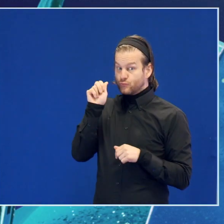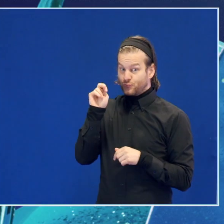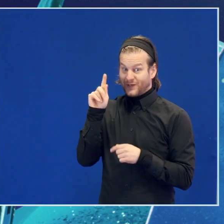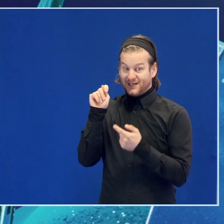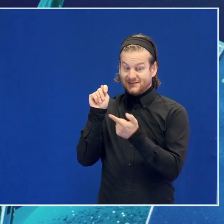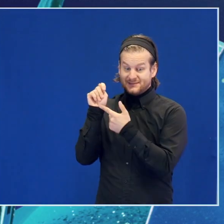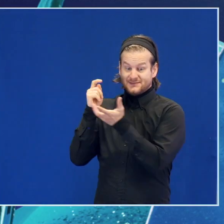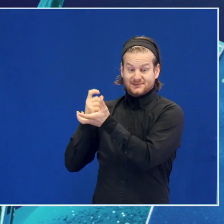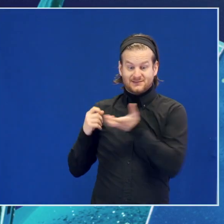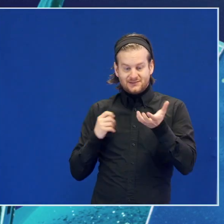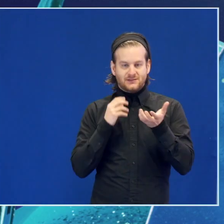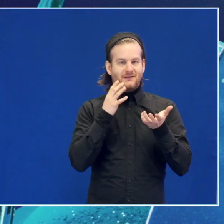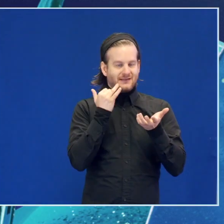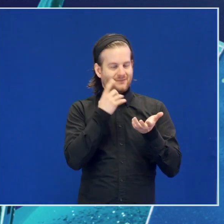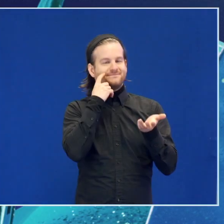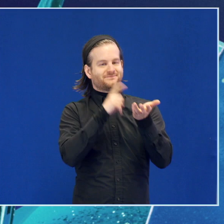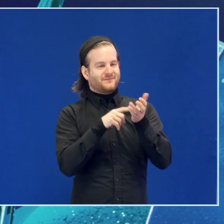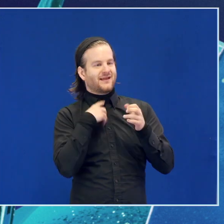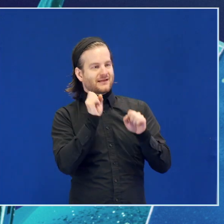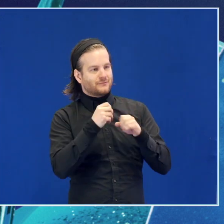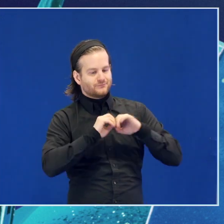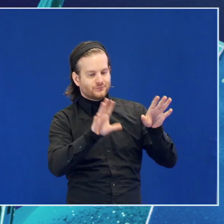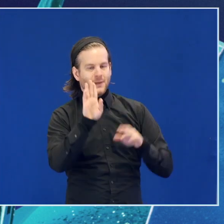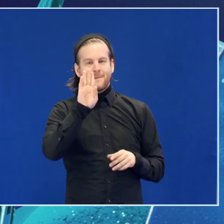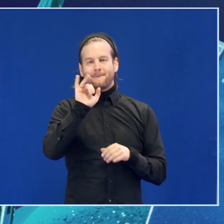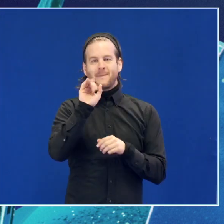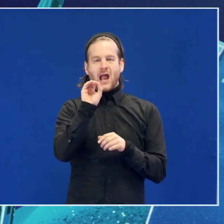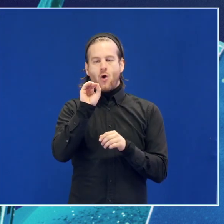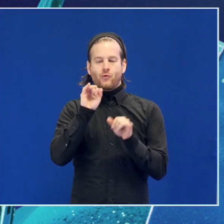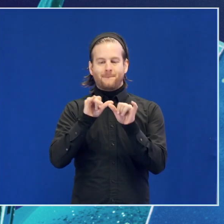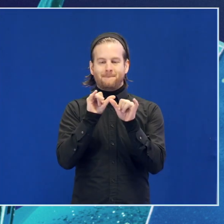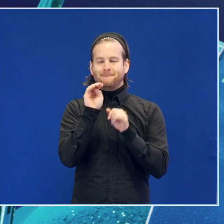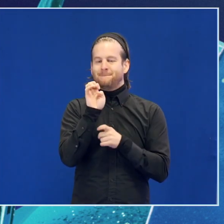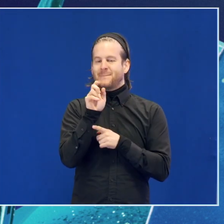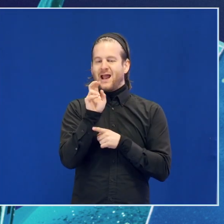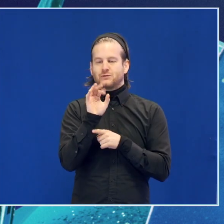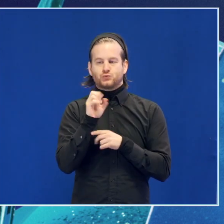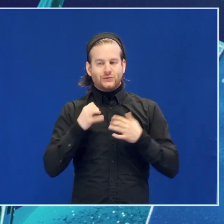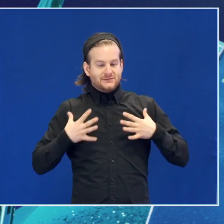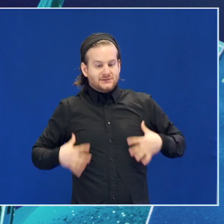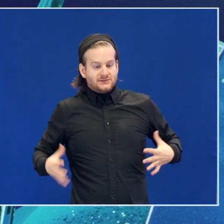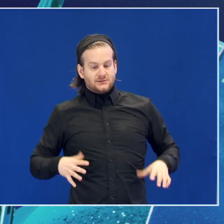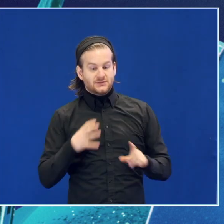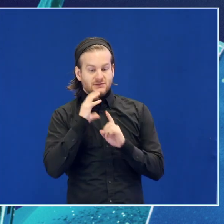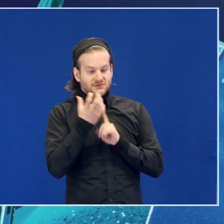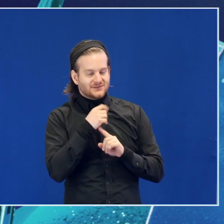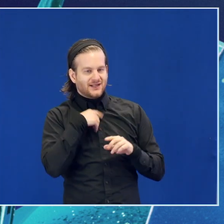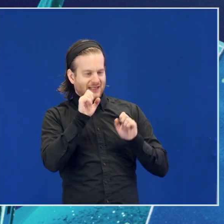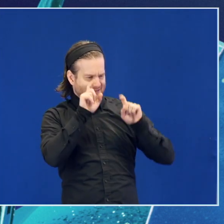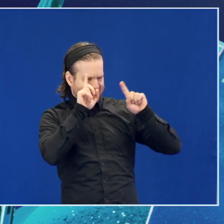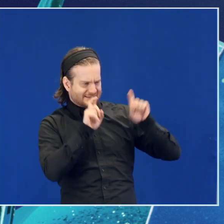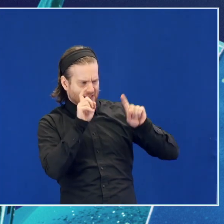and we put our research to the test with our own HOK Seattle office.